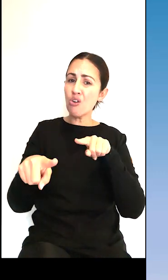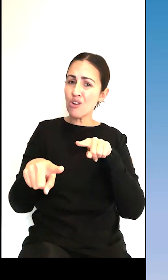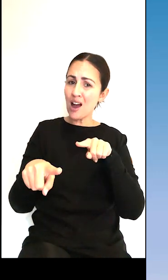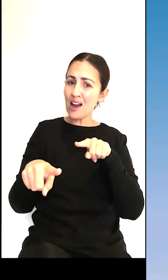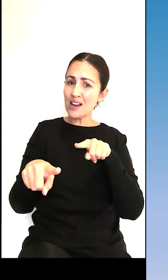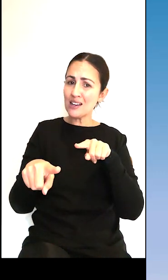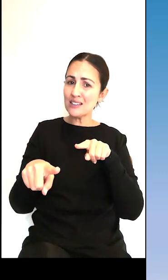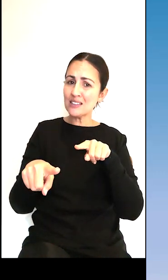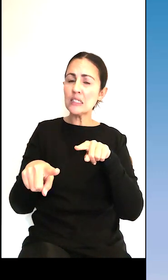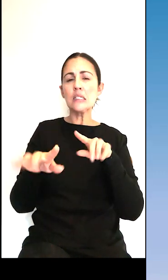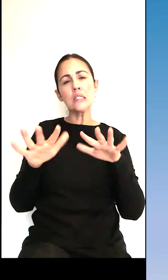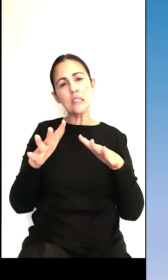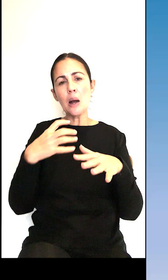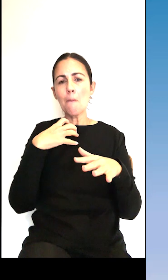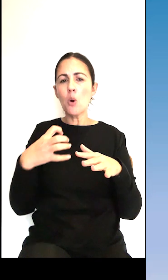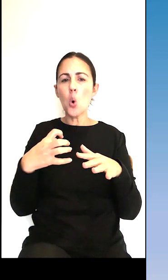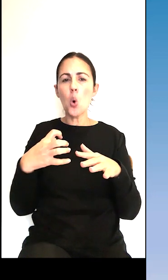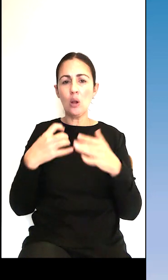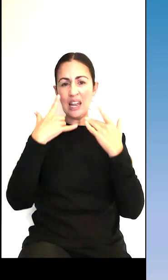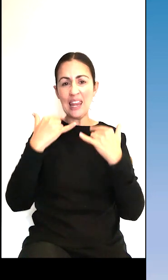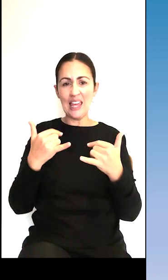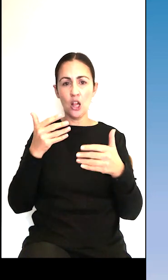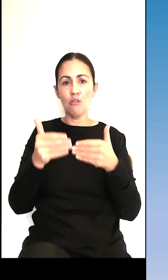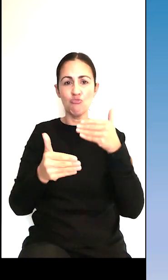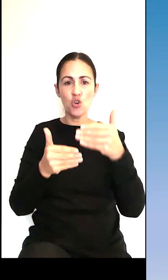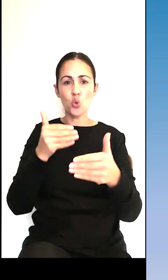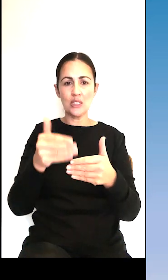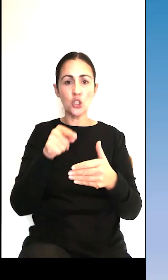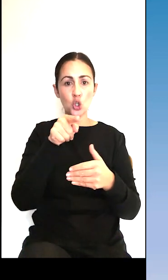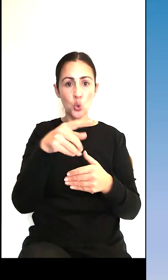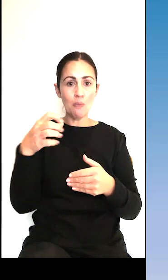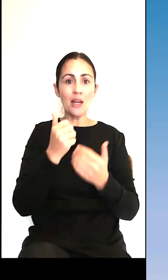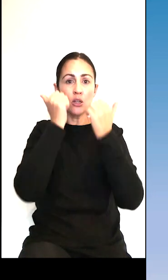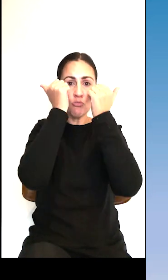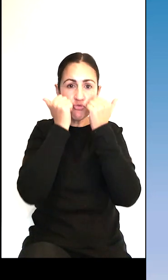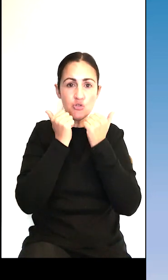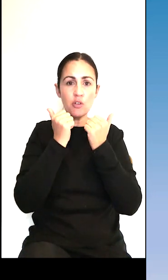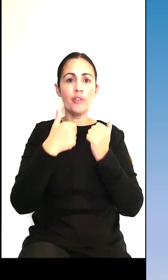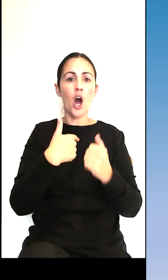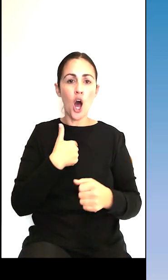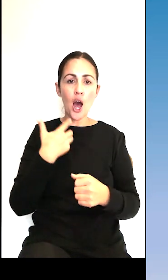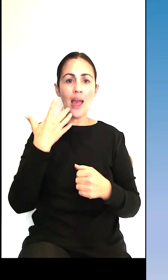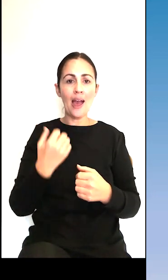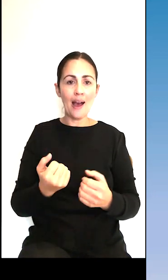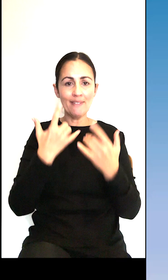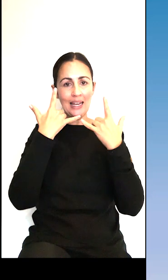is a bit more of a process because you do need to prove who you say you are, you have legal authority or you are the enduring power of attorney.